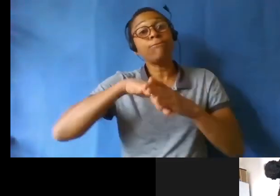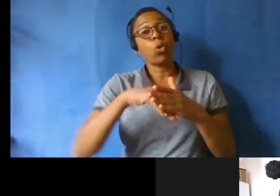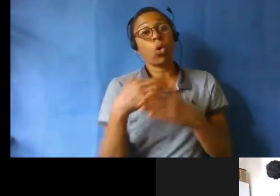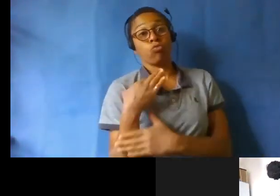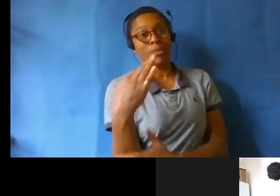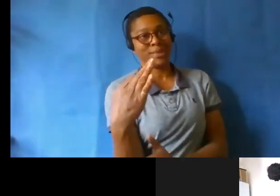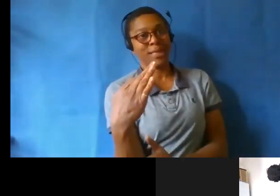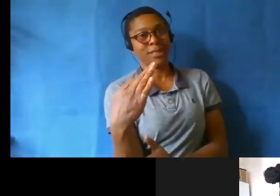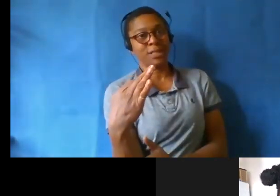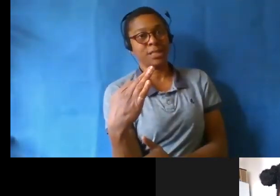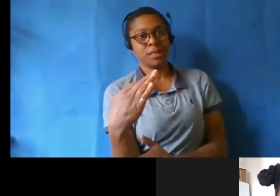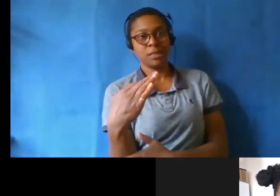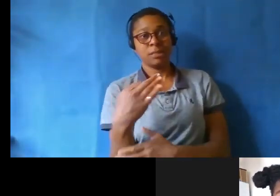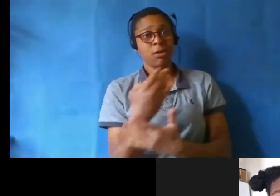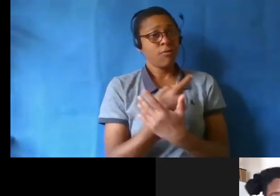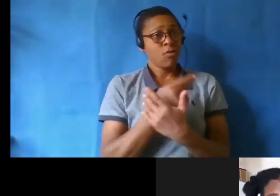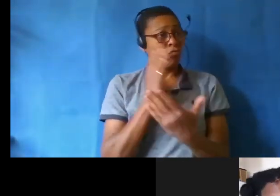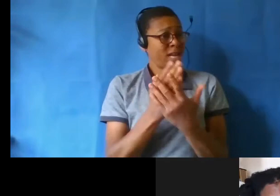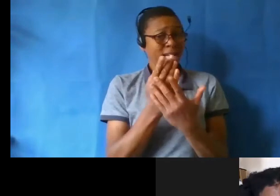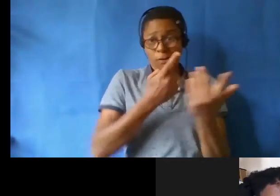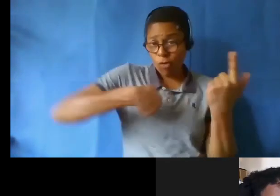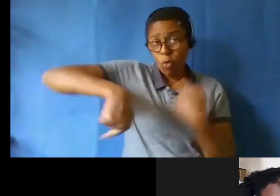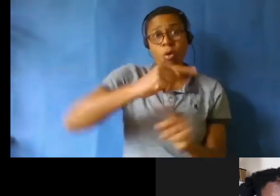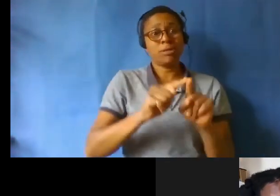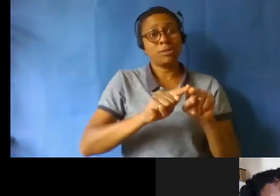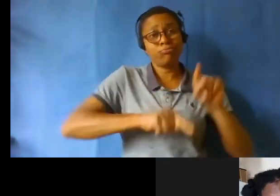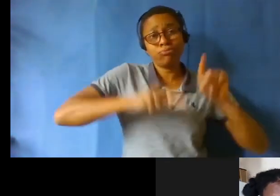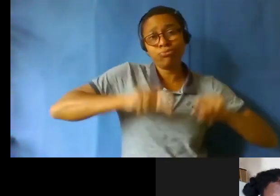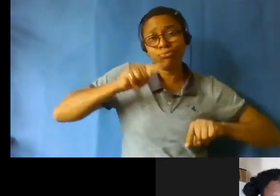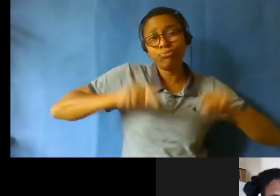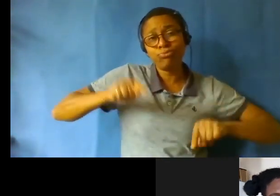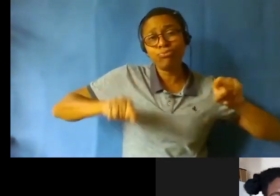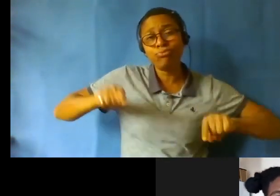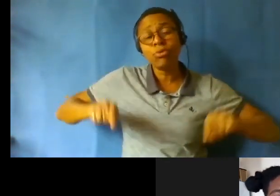iterations as human beings but particularly as disabled people and if